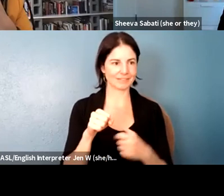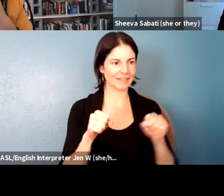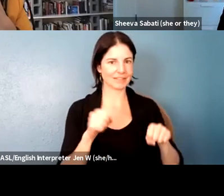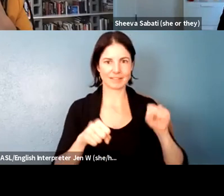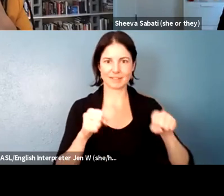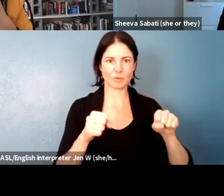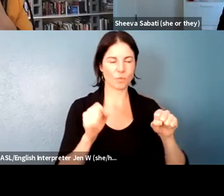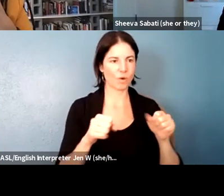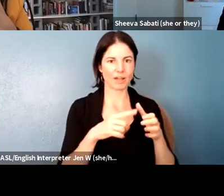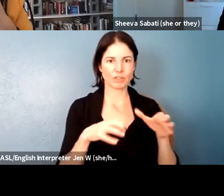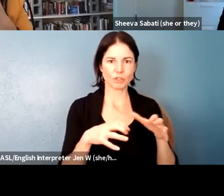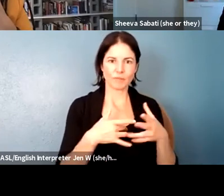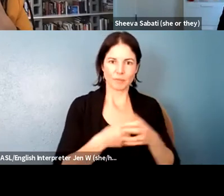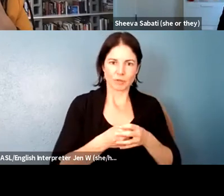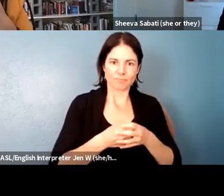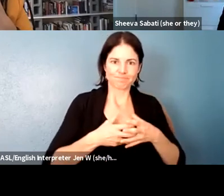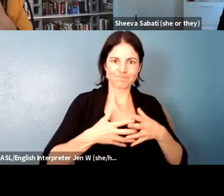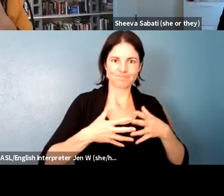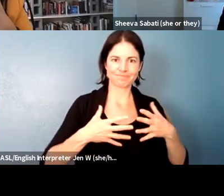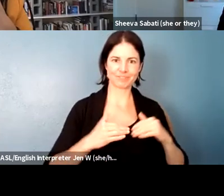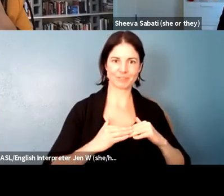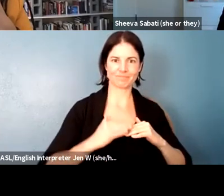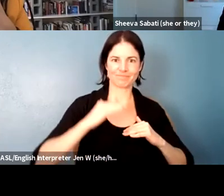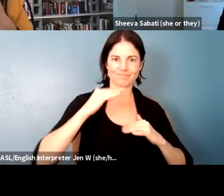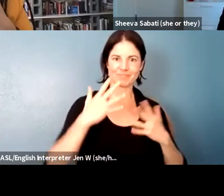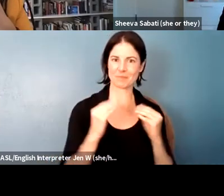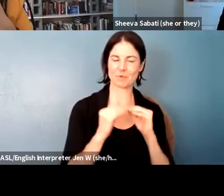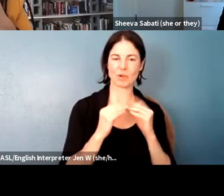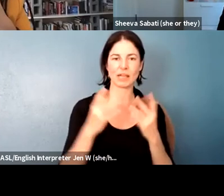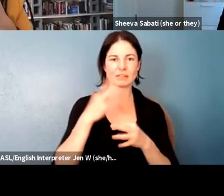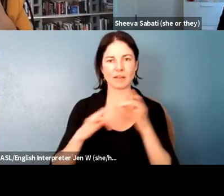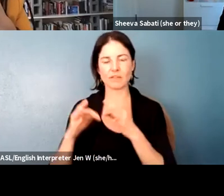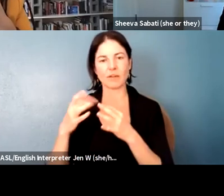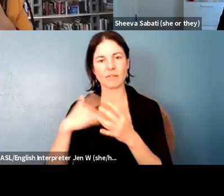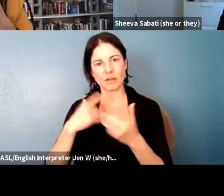that's one piece instead of feeling like I have to do everything. You know, that's one thing that the pandemic taught